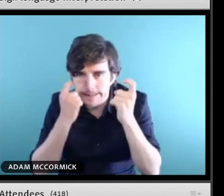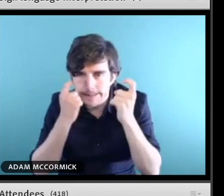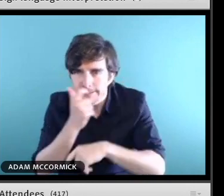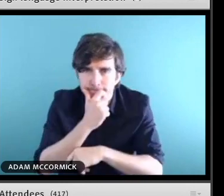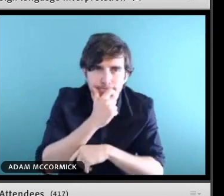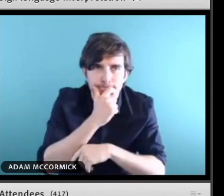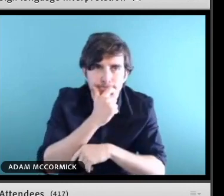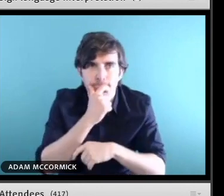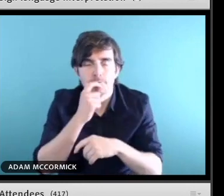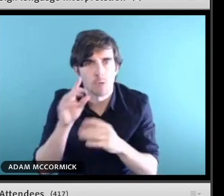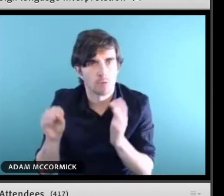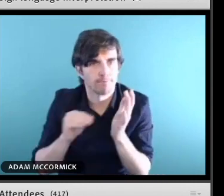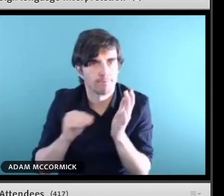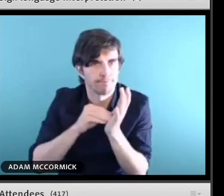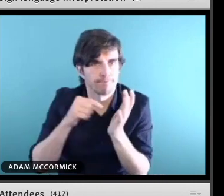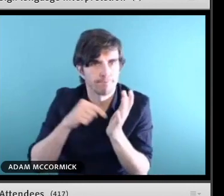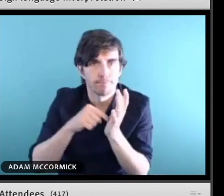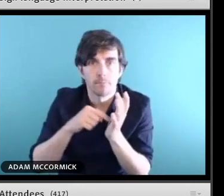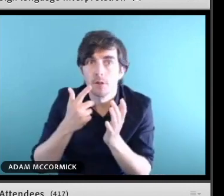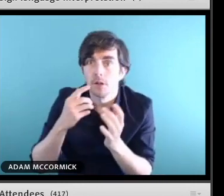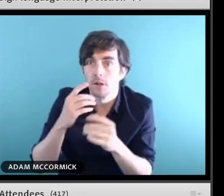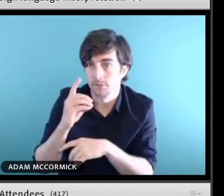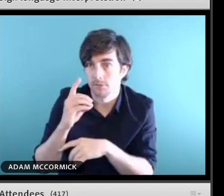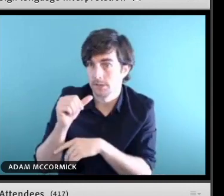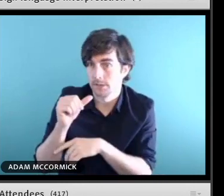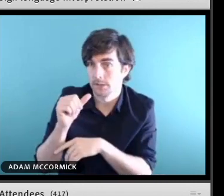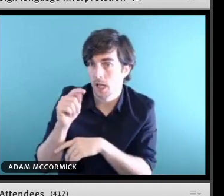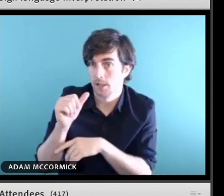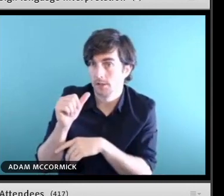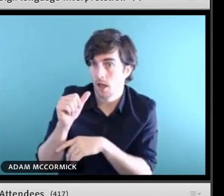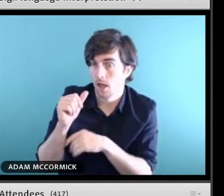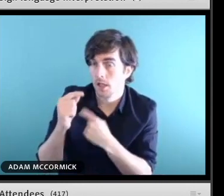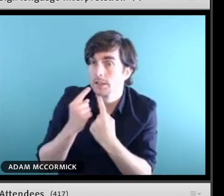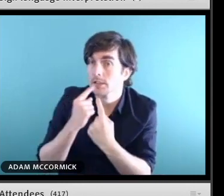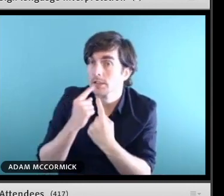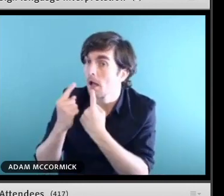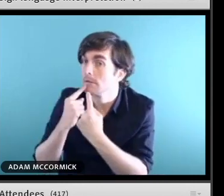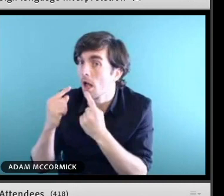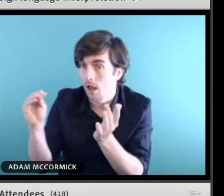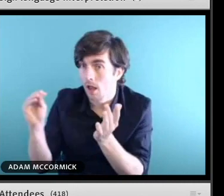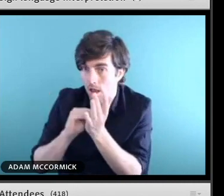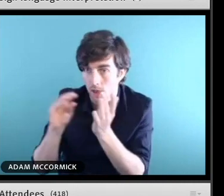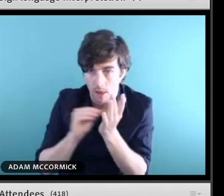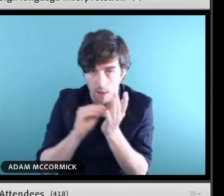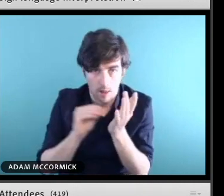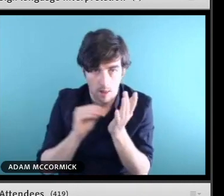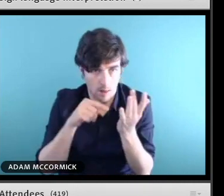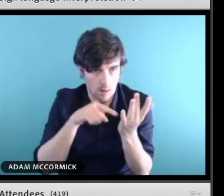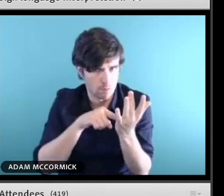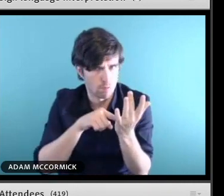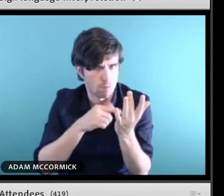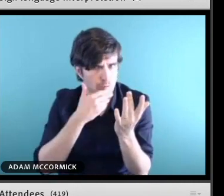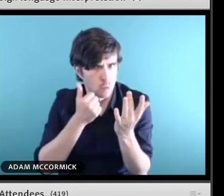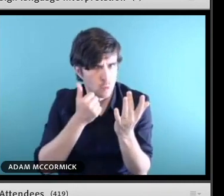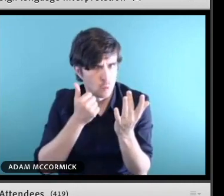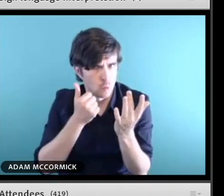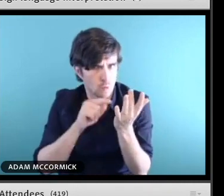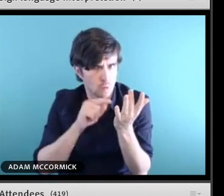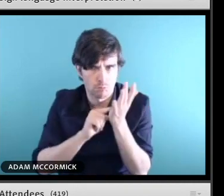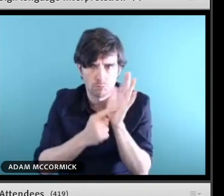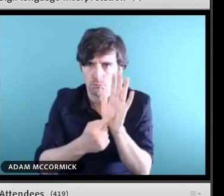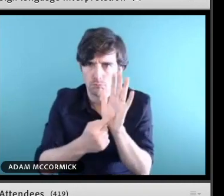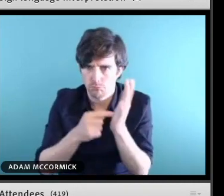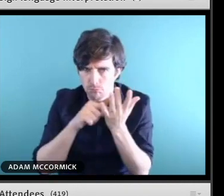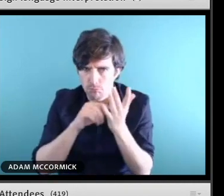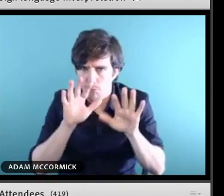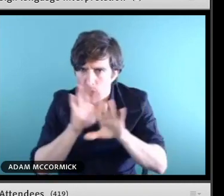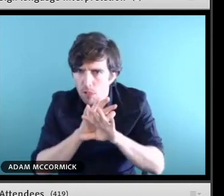Thank you, Kirstin. You mention the social economic impact, which